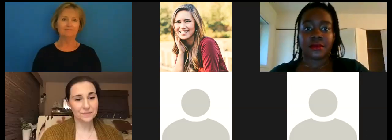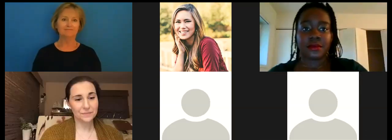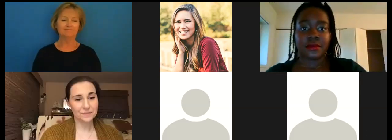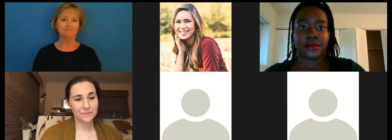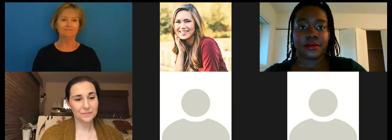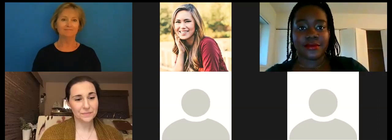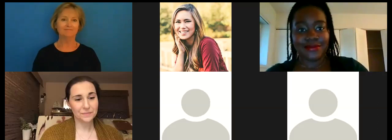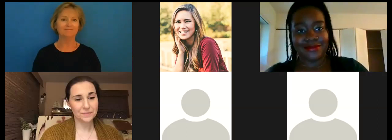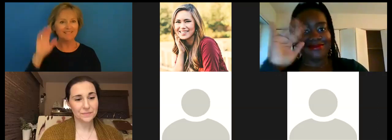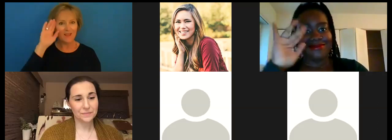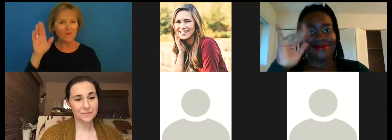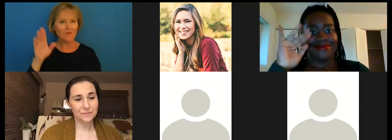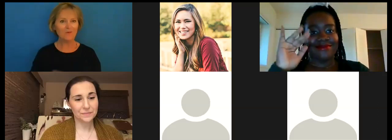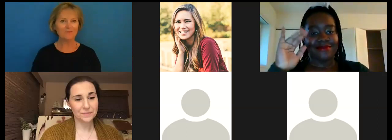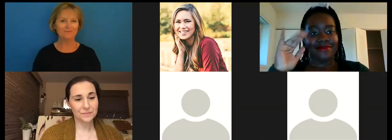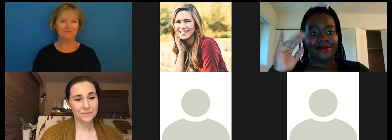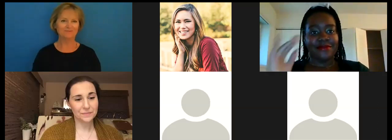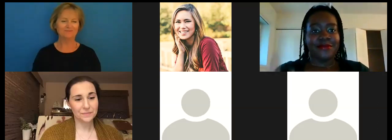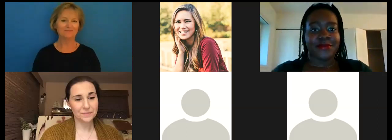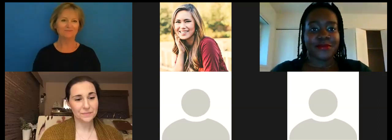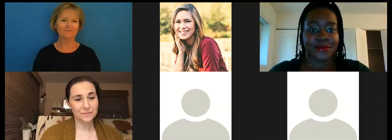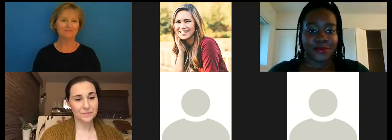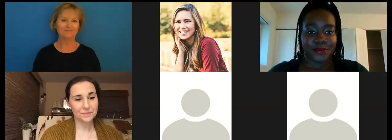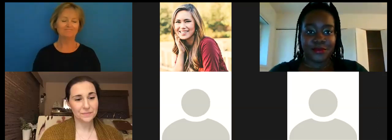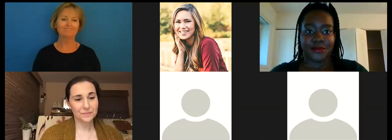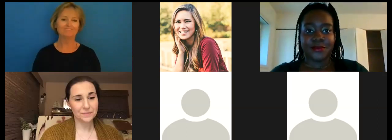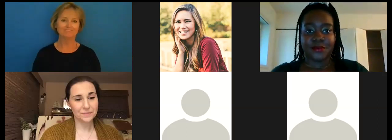Hello! All right.